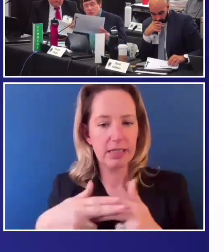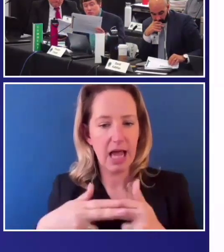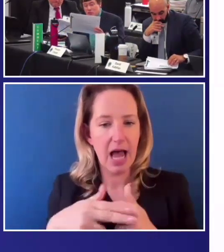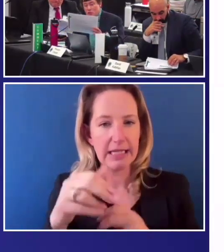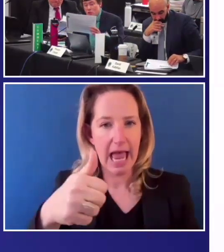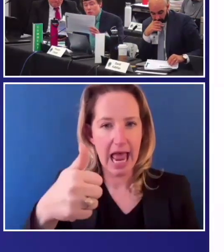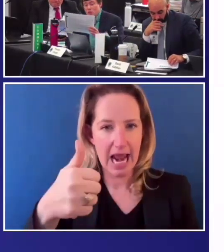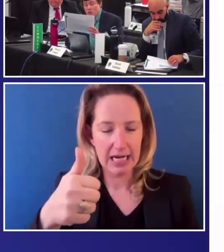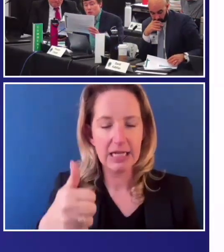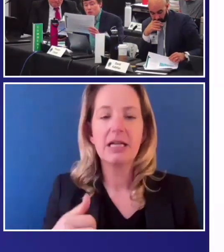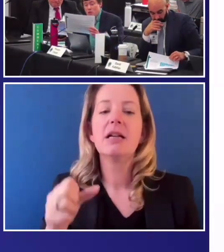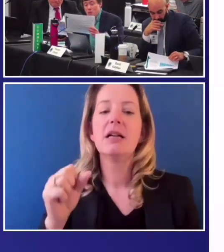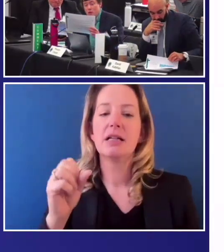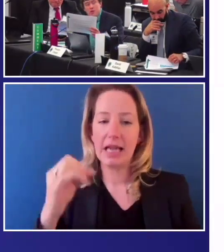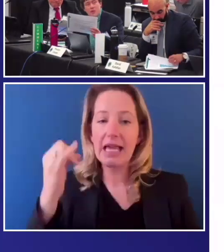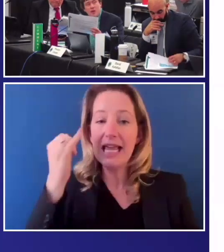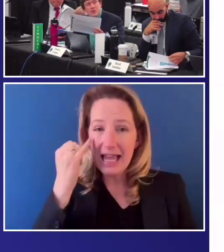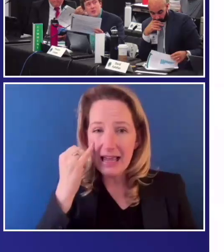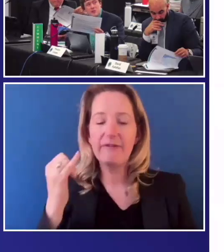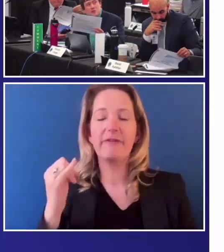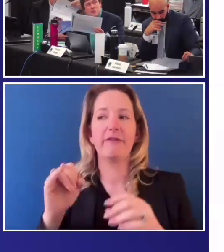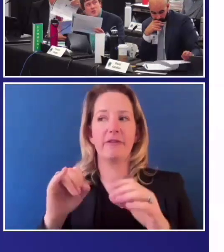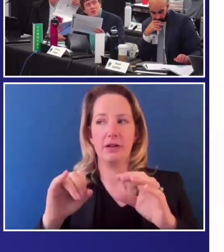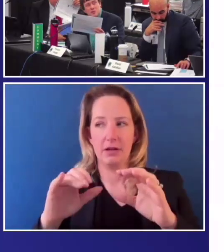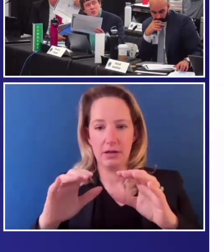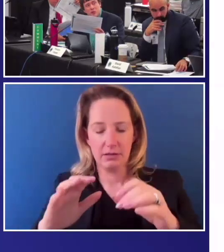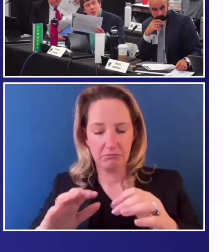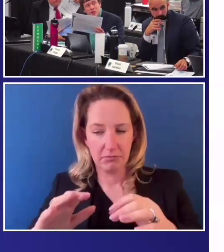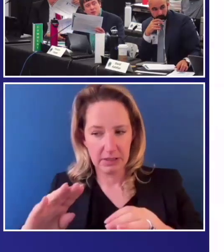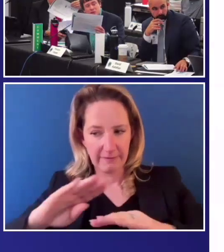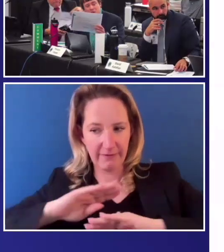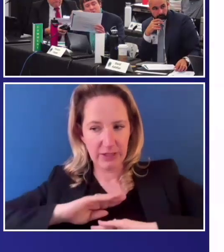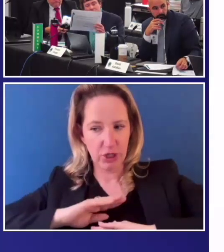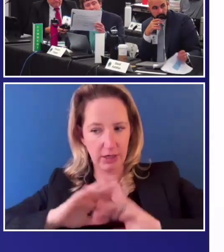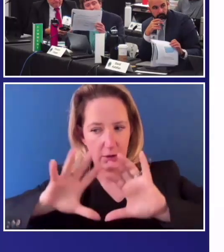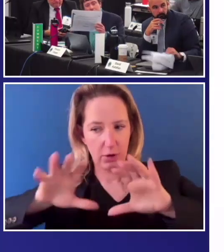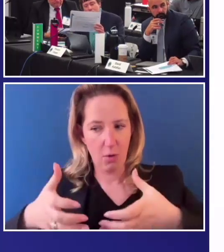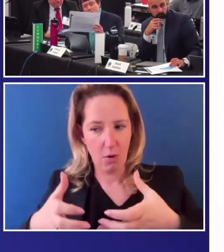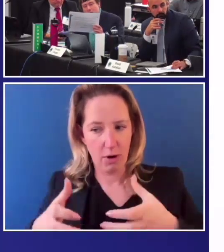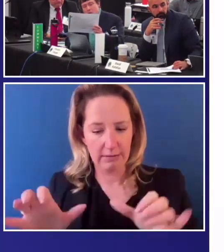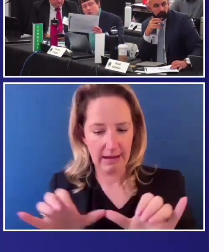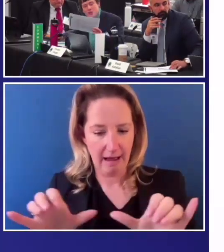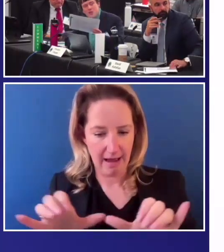sufficient cohort size, you know, weighted by the number of students. And I just want to point out that at the fourth aggregation